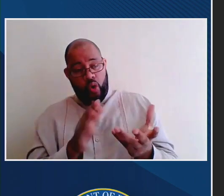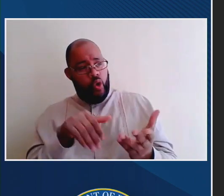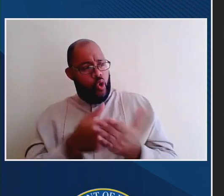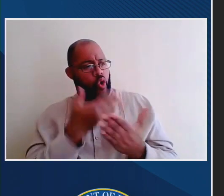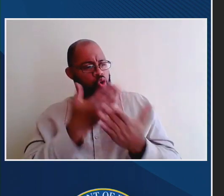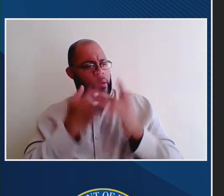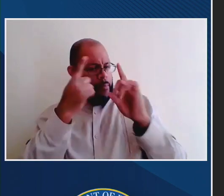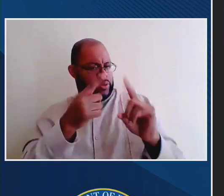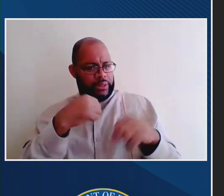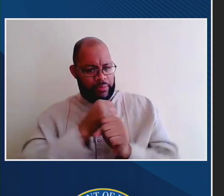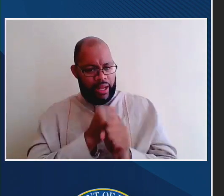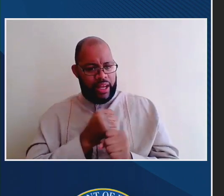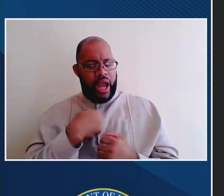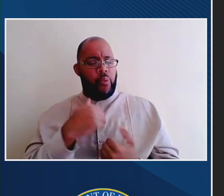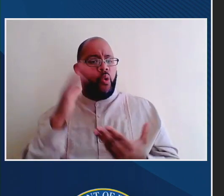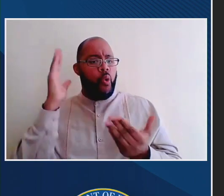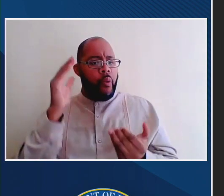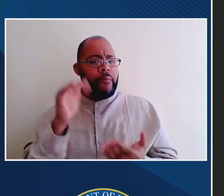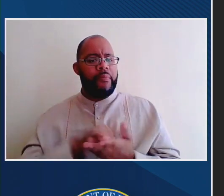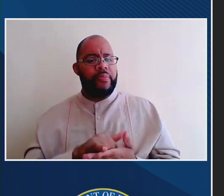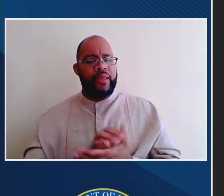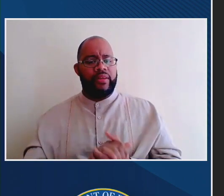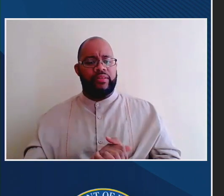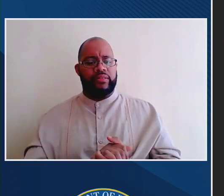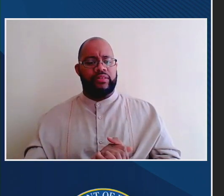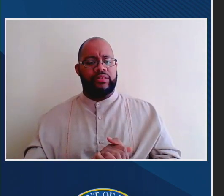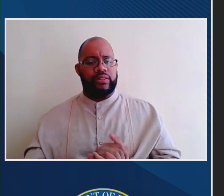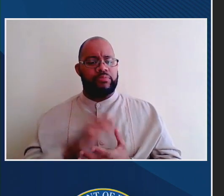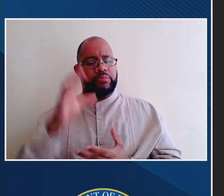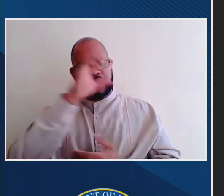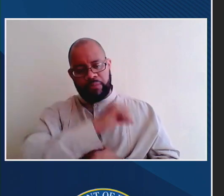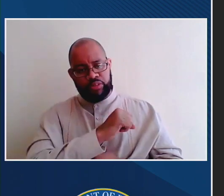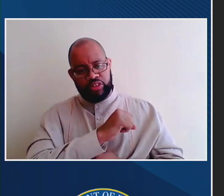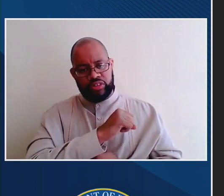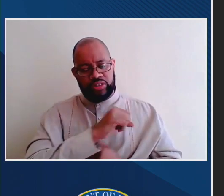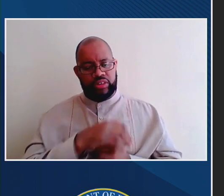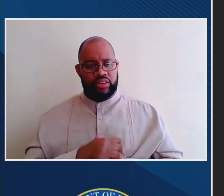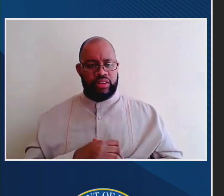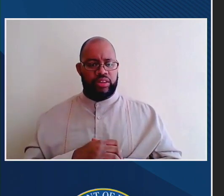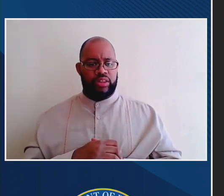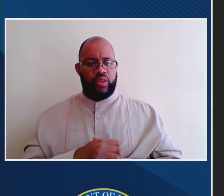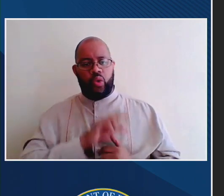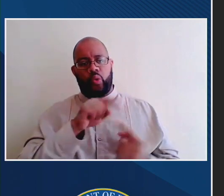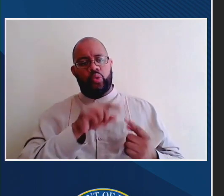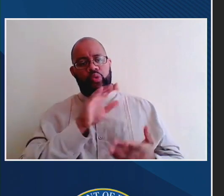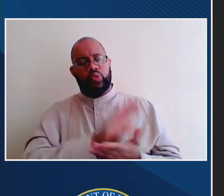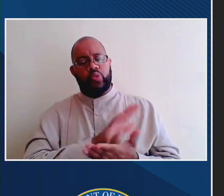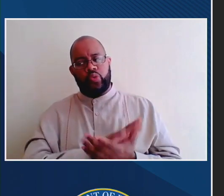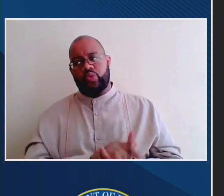I would hope the presumption of course, when a school, you know, we're talking